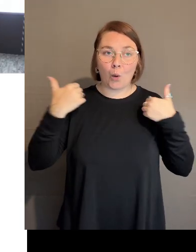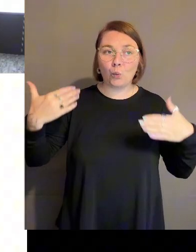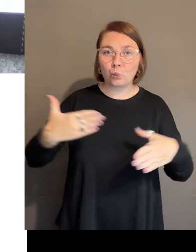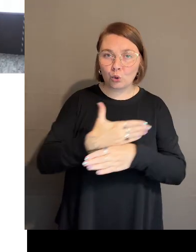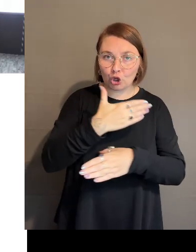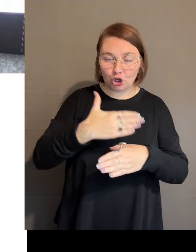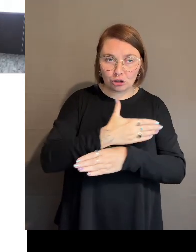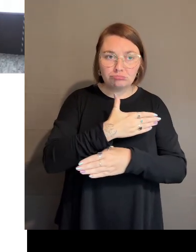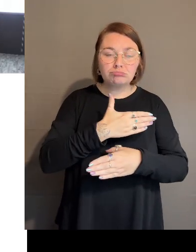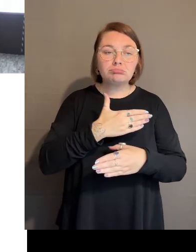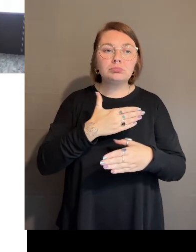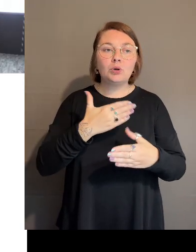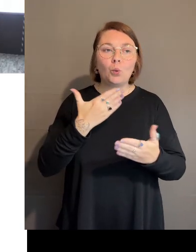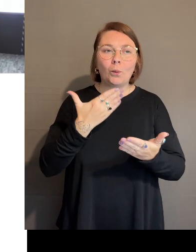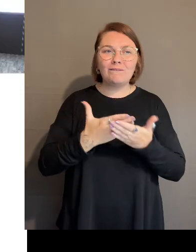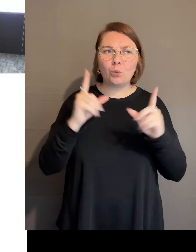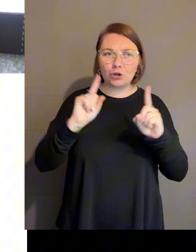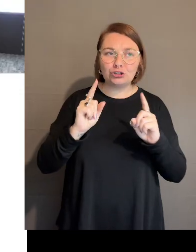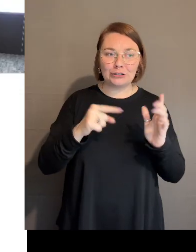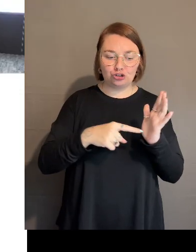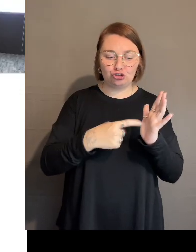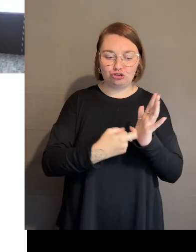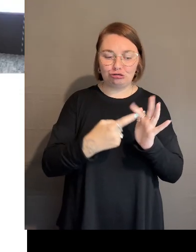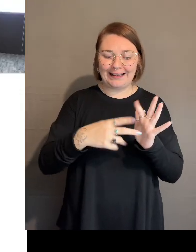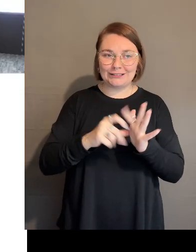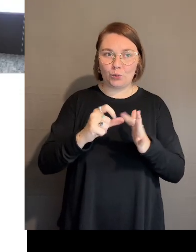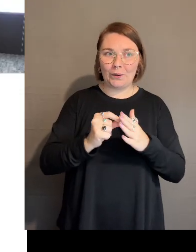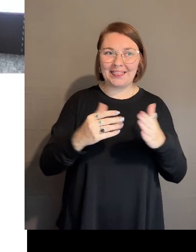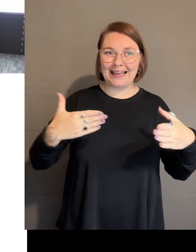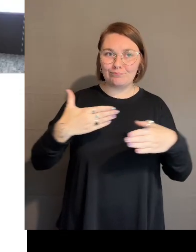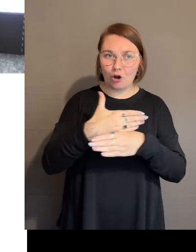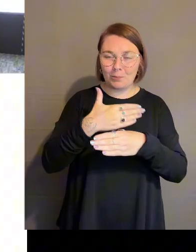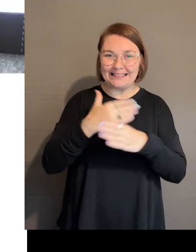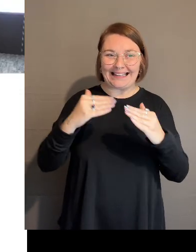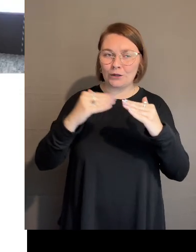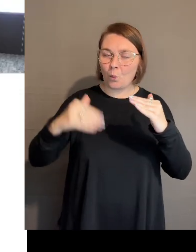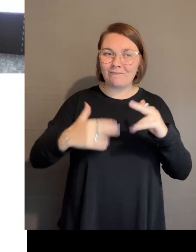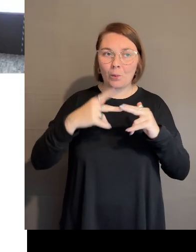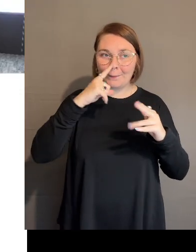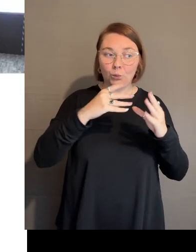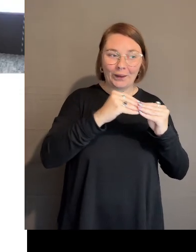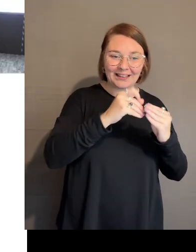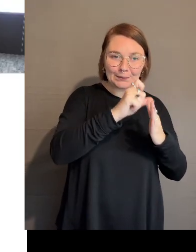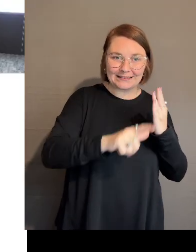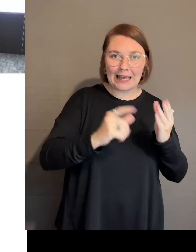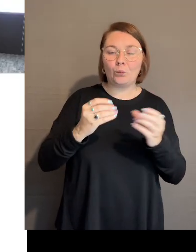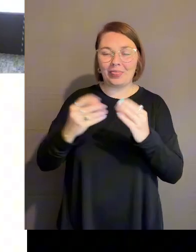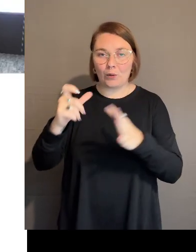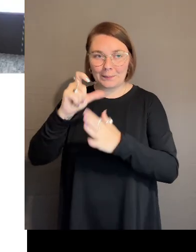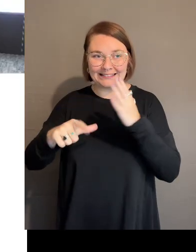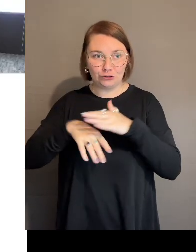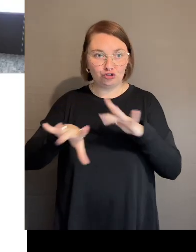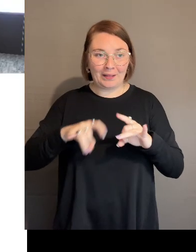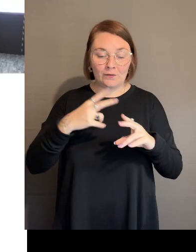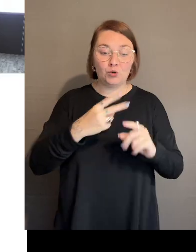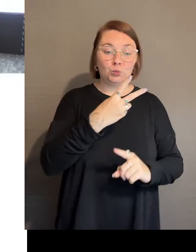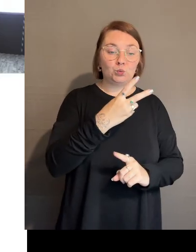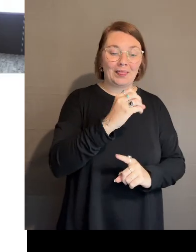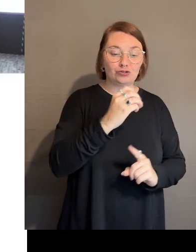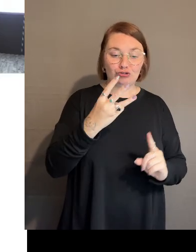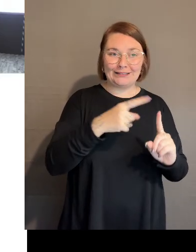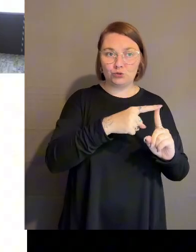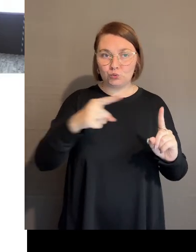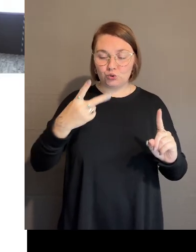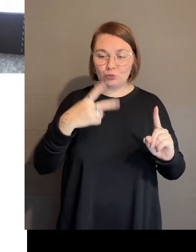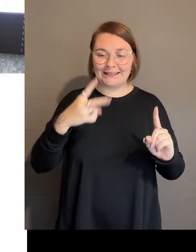in, on trends in employment inequalities for people with and without disability in Australia from 2003 to 2023.